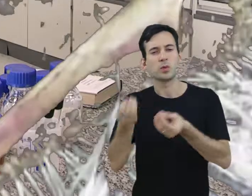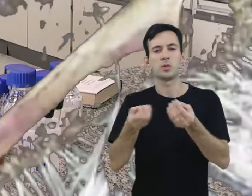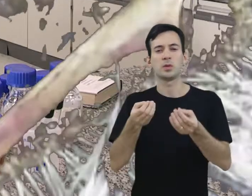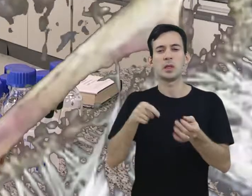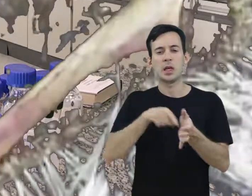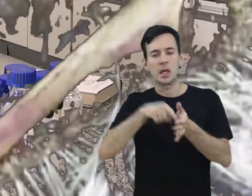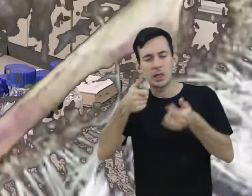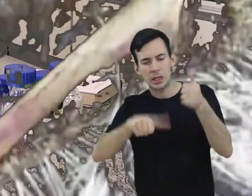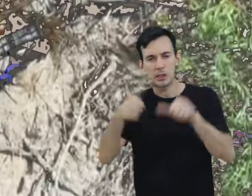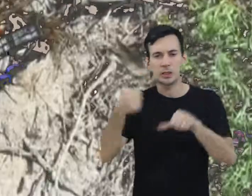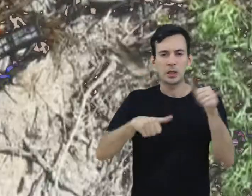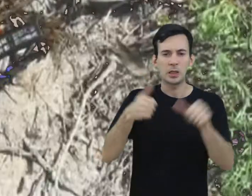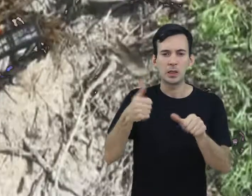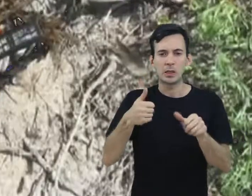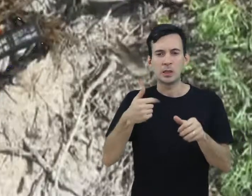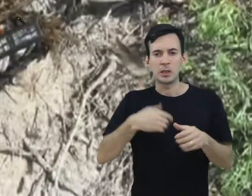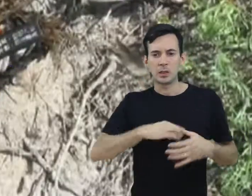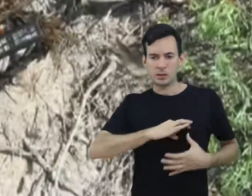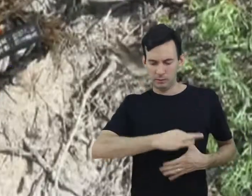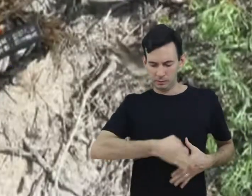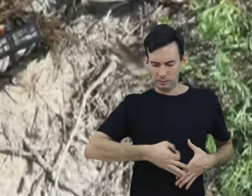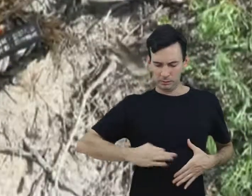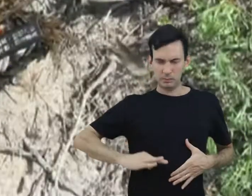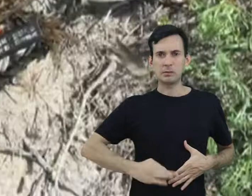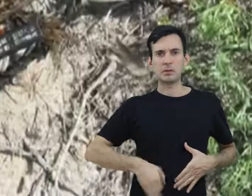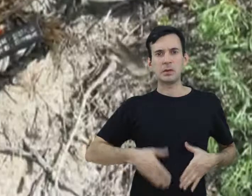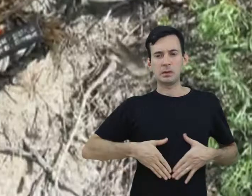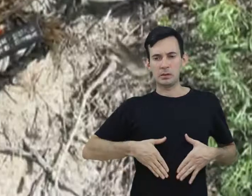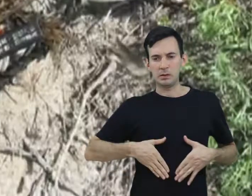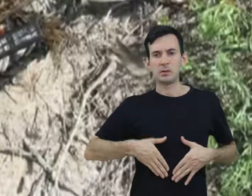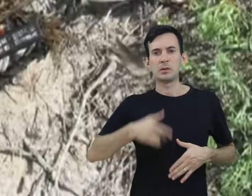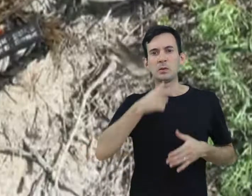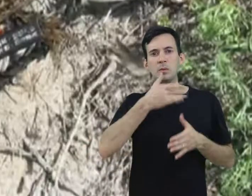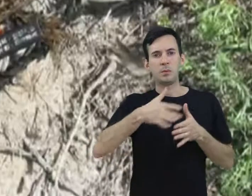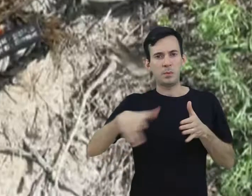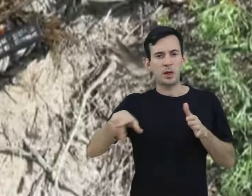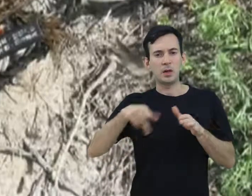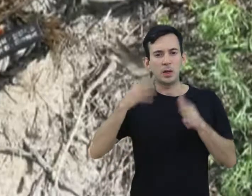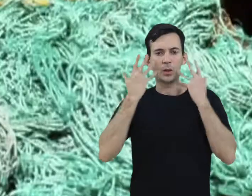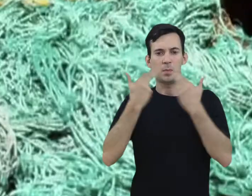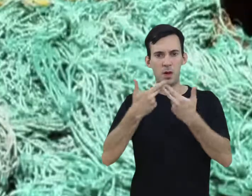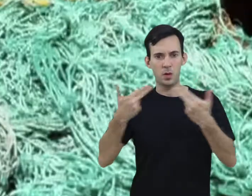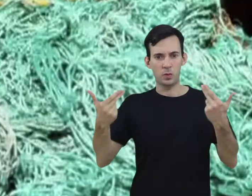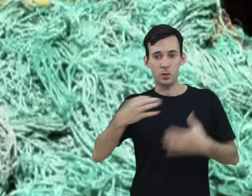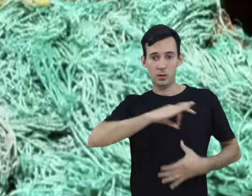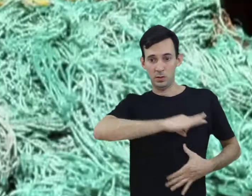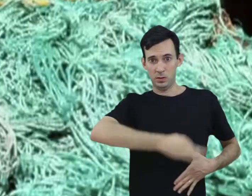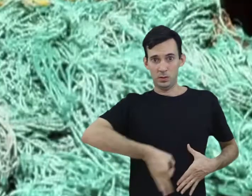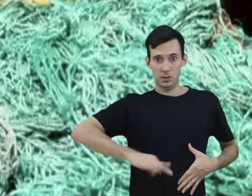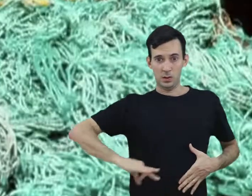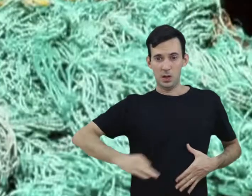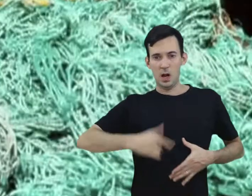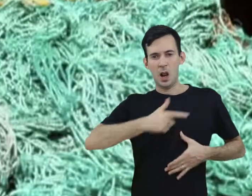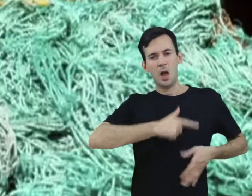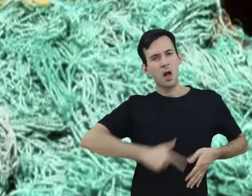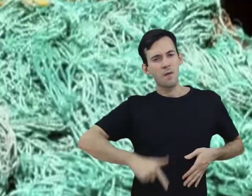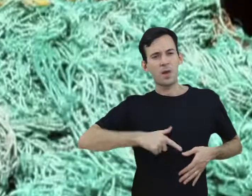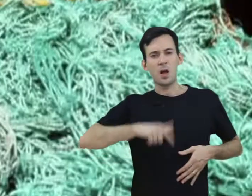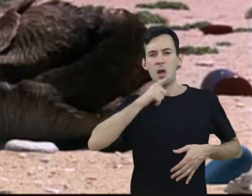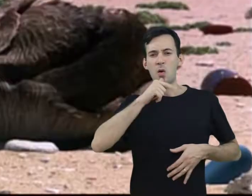Another type of approach very much used by researchers is the analysis of the stomach content of marine animals.